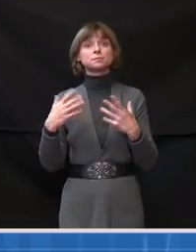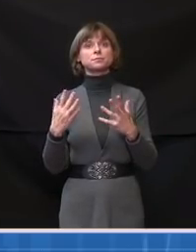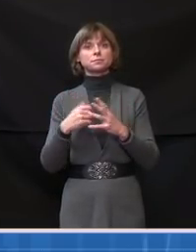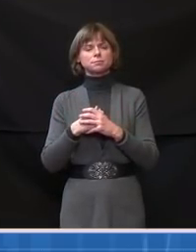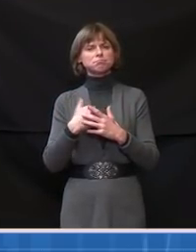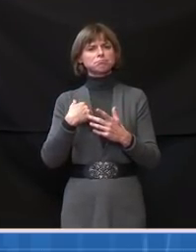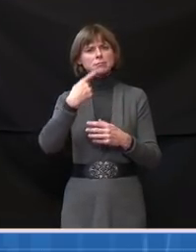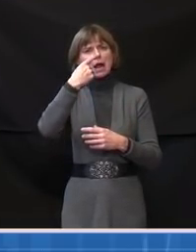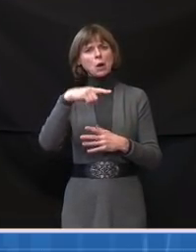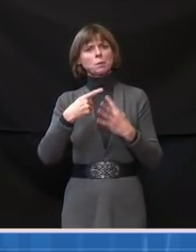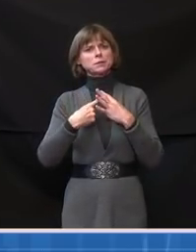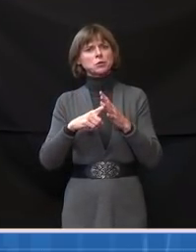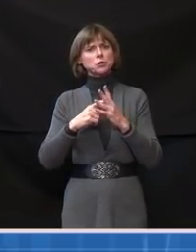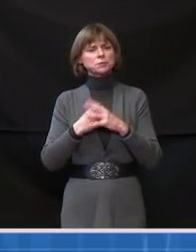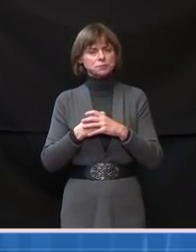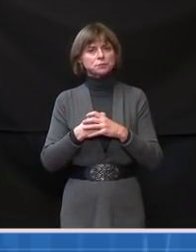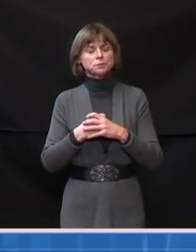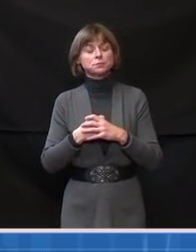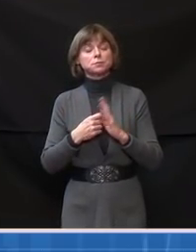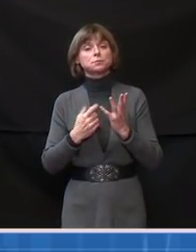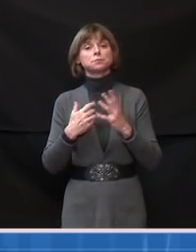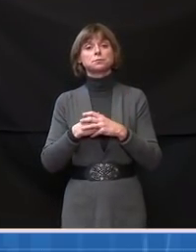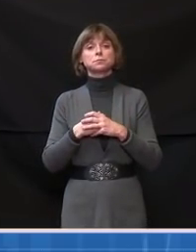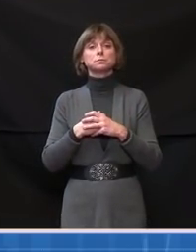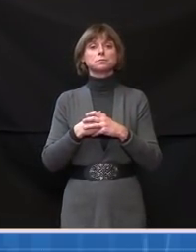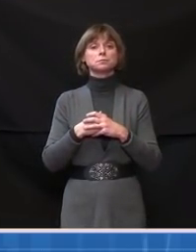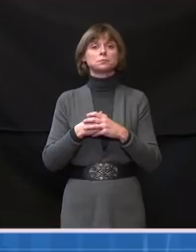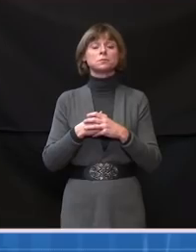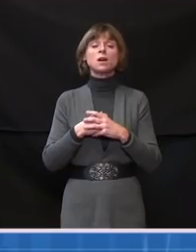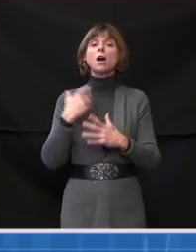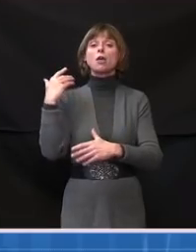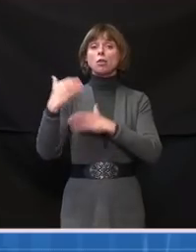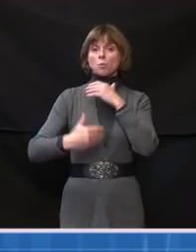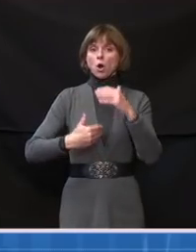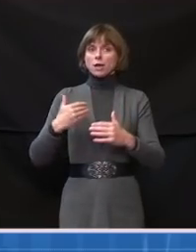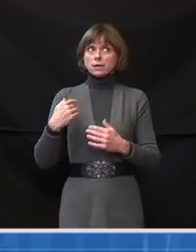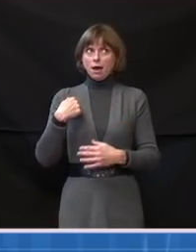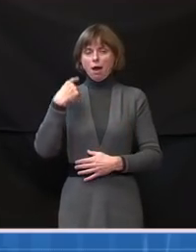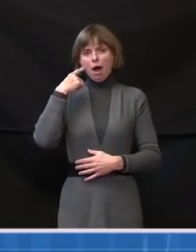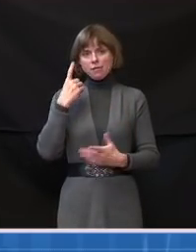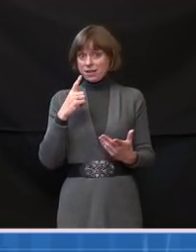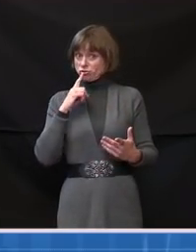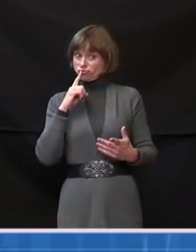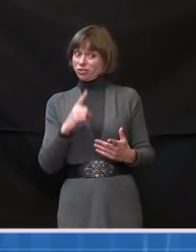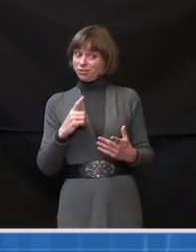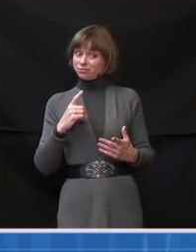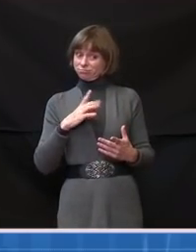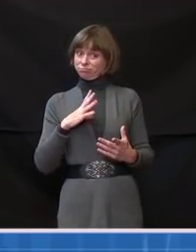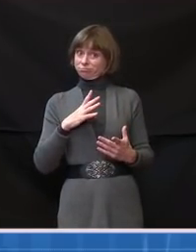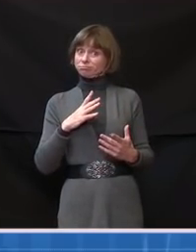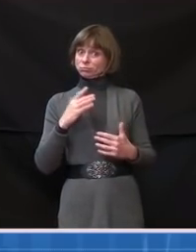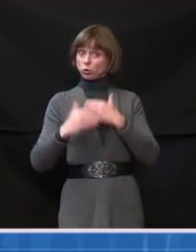Mr. Zients: Please. Dr. Nunez-Smith: You know, the process -- and I think it’s going very well in terms of working closely with states